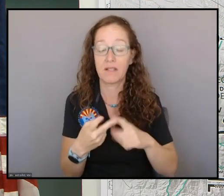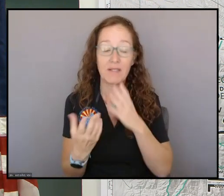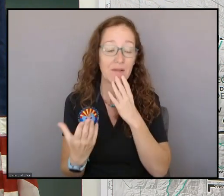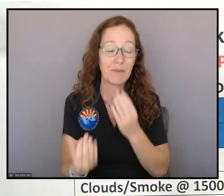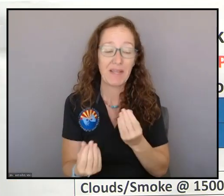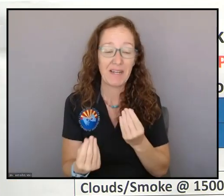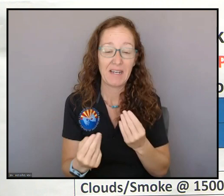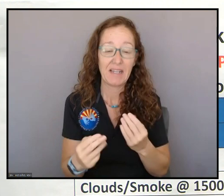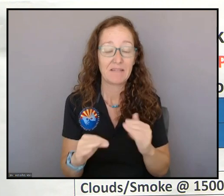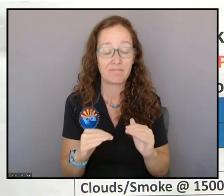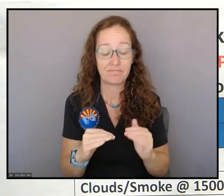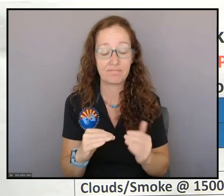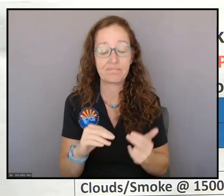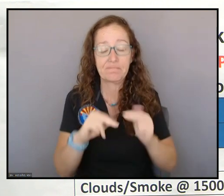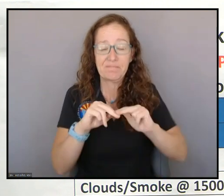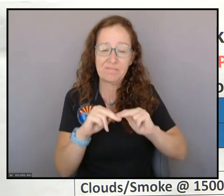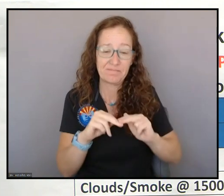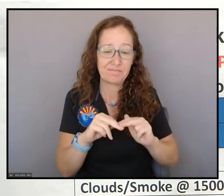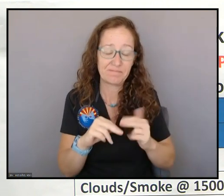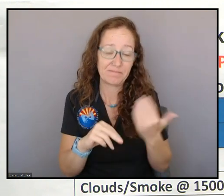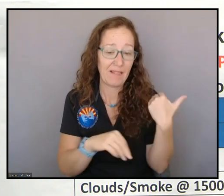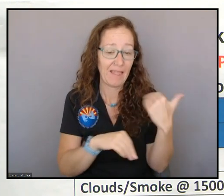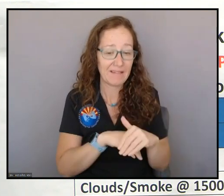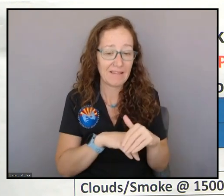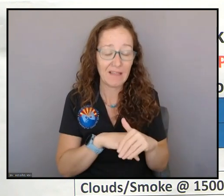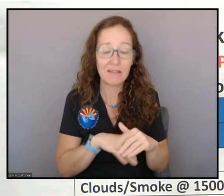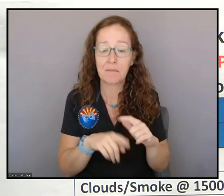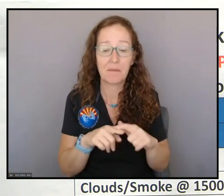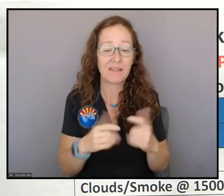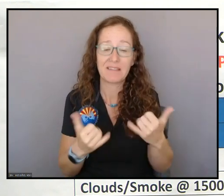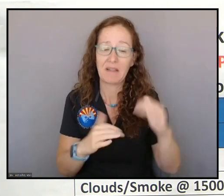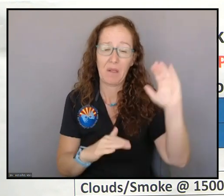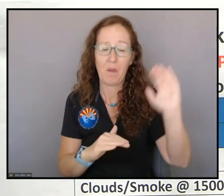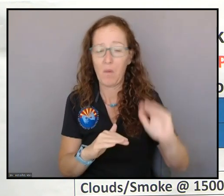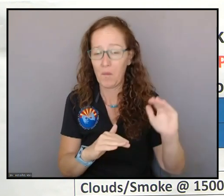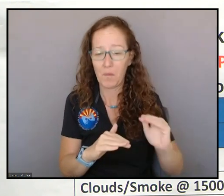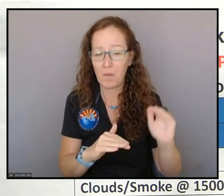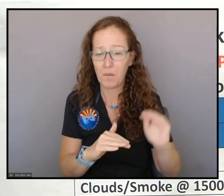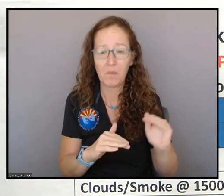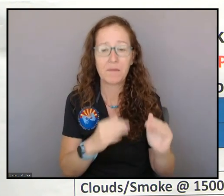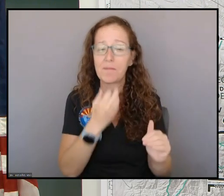last night, aided us in some of our control efforts, but we